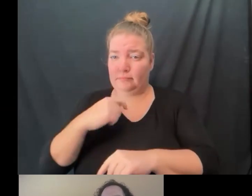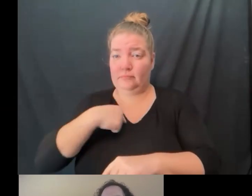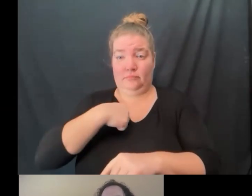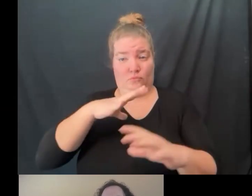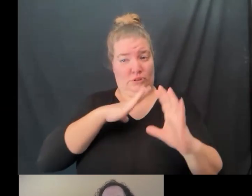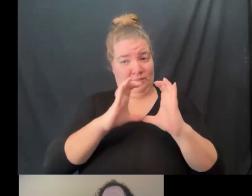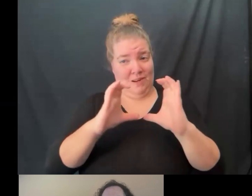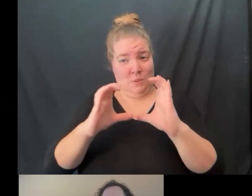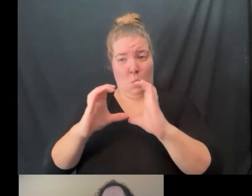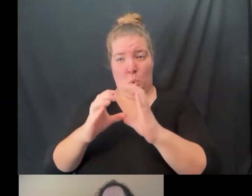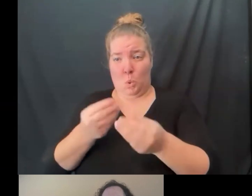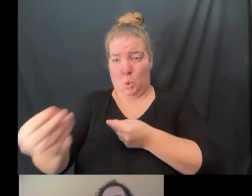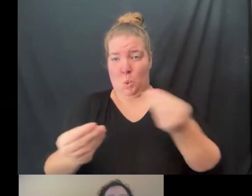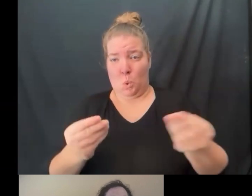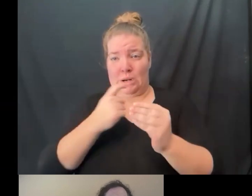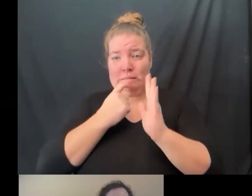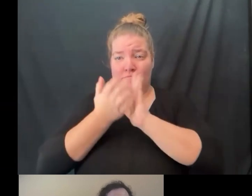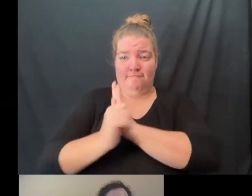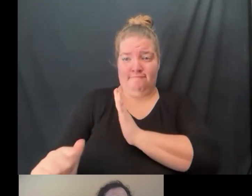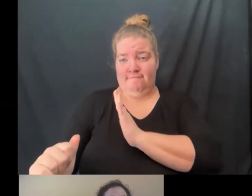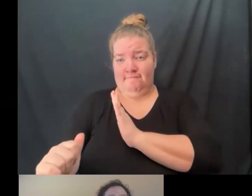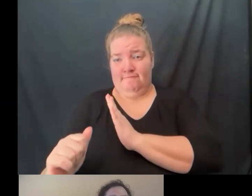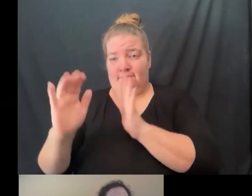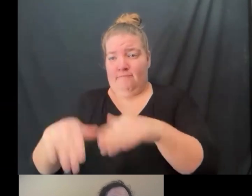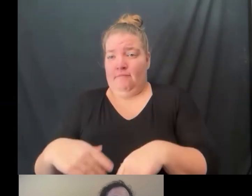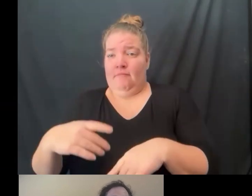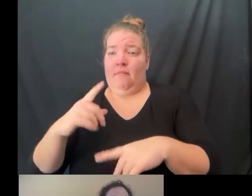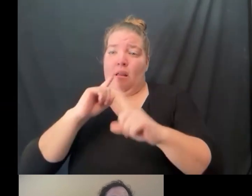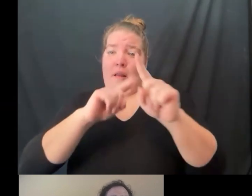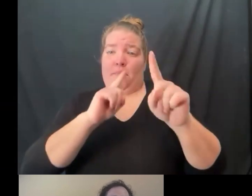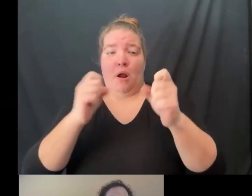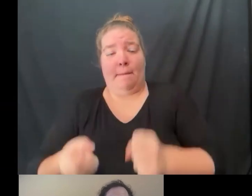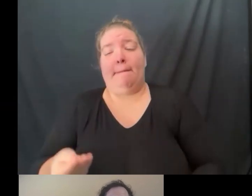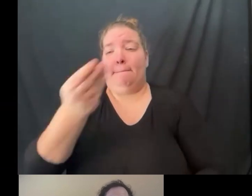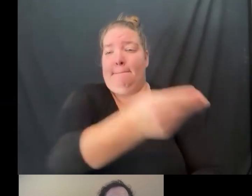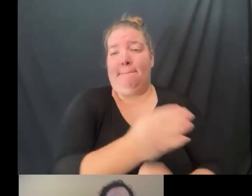because an ACR that's developed by people with certifications is obviously going to be more credible than someone